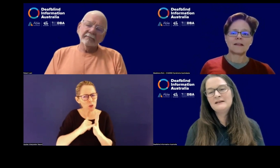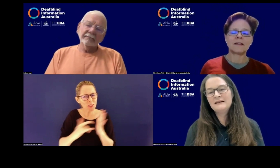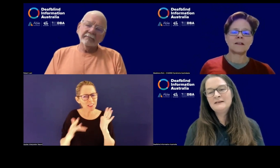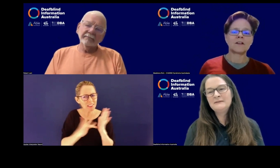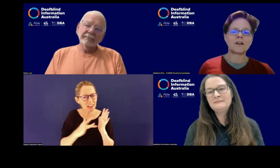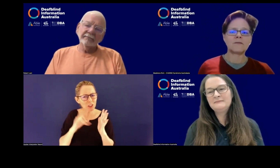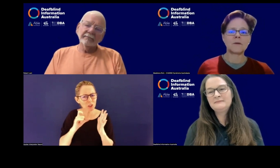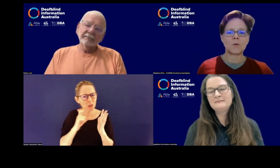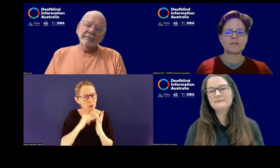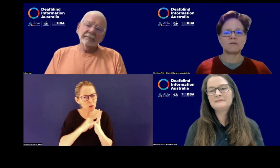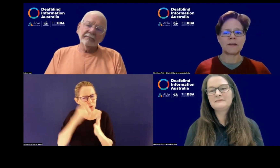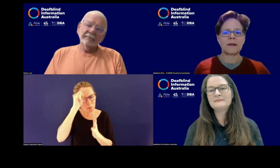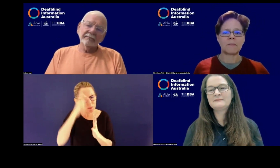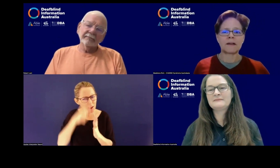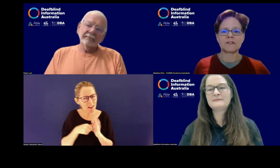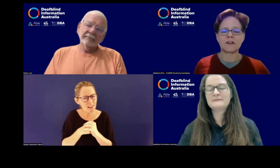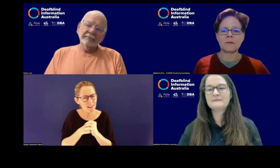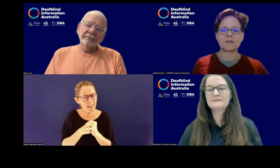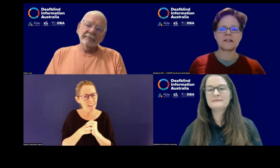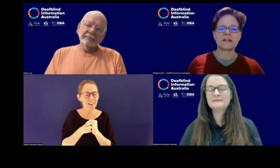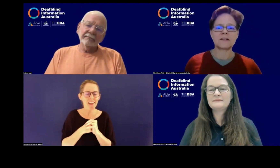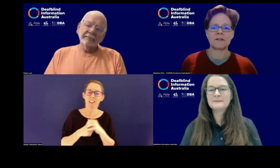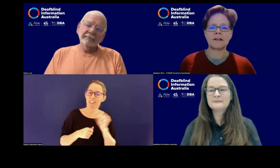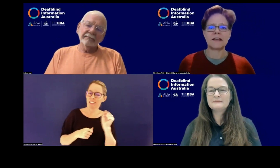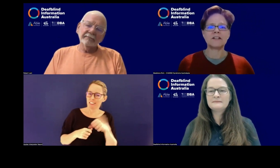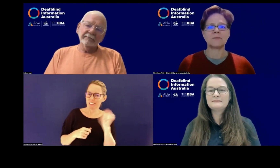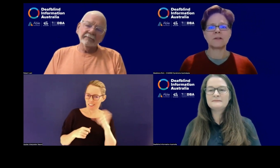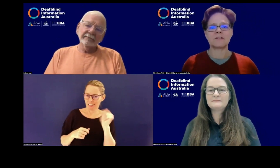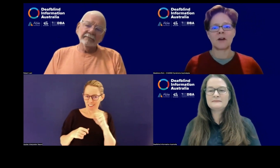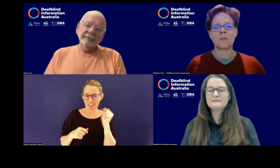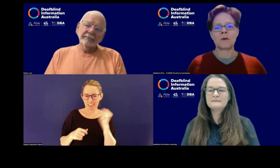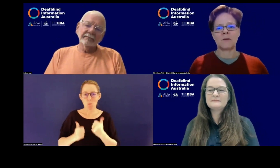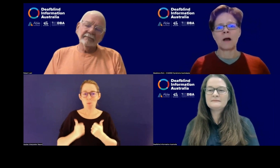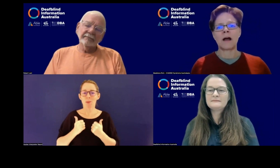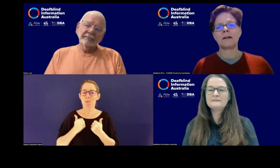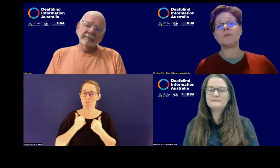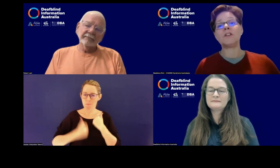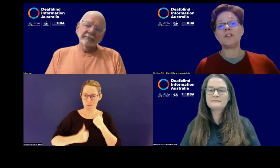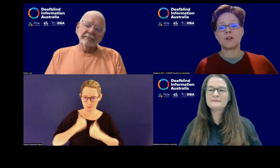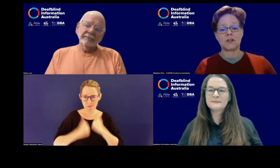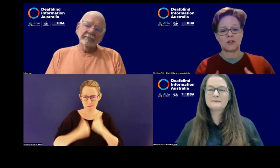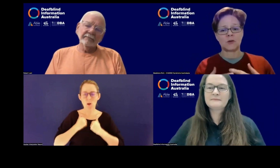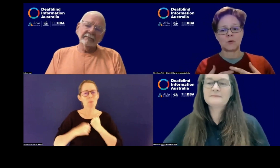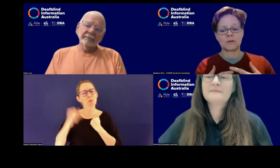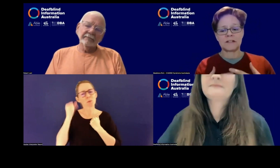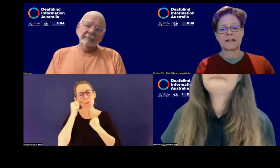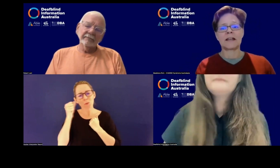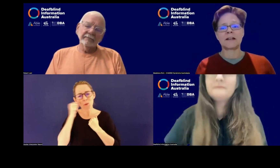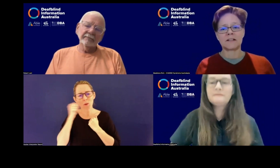A lot of it was around that bath time because that's a very intimate time when you're dedicated to the task.